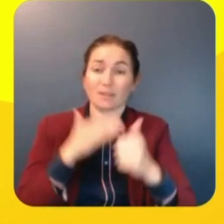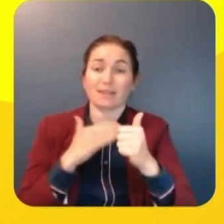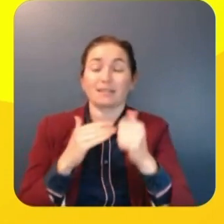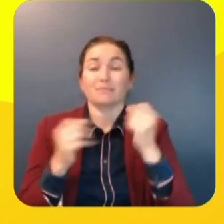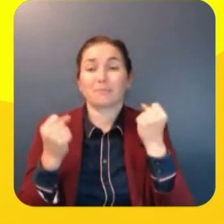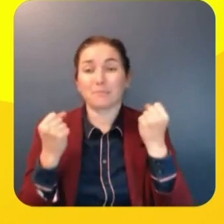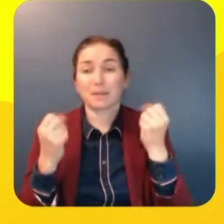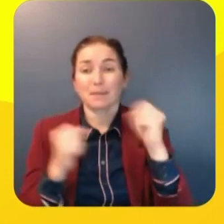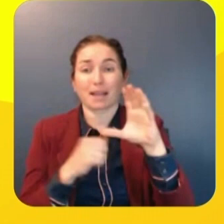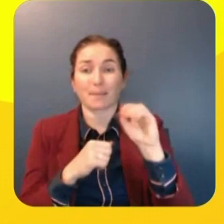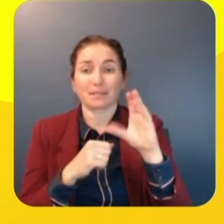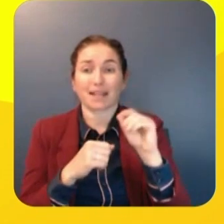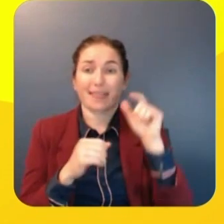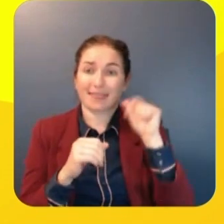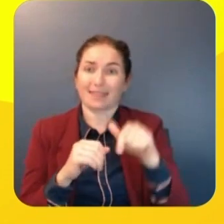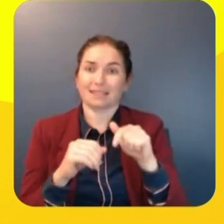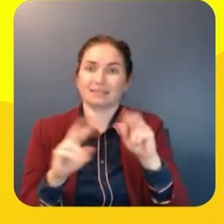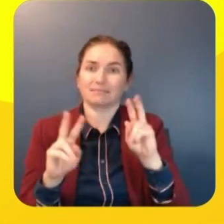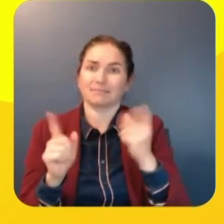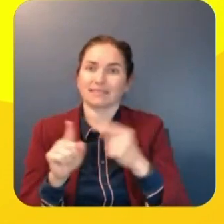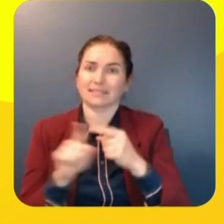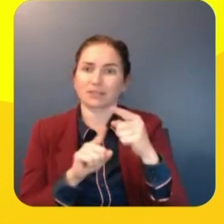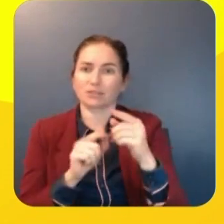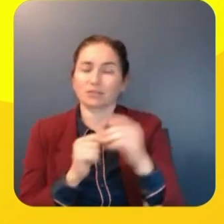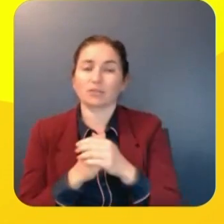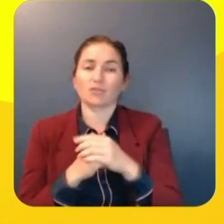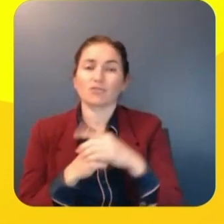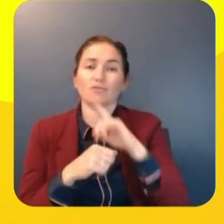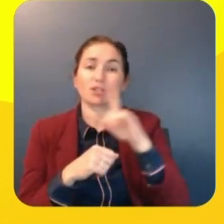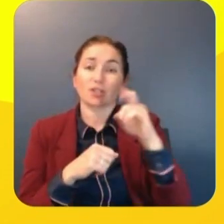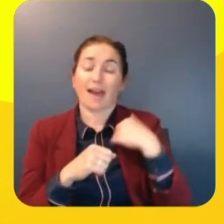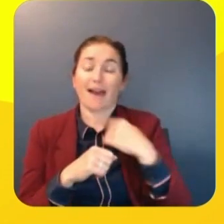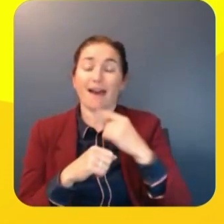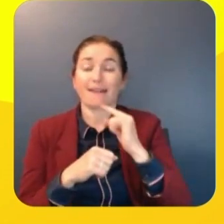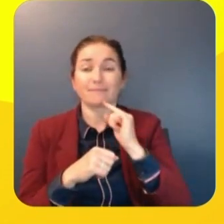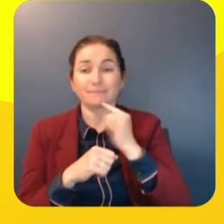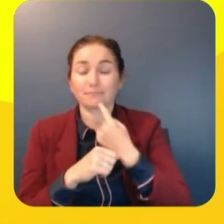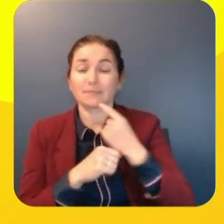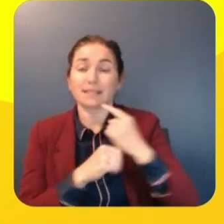Encapsulated in a robust accountability framework, we'll create industry wide benchmarks,